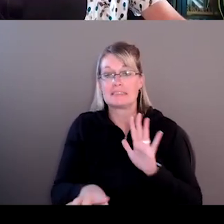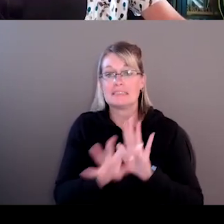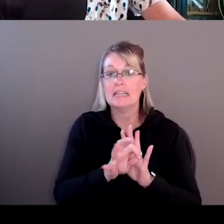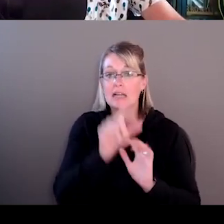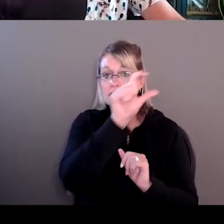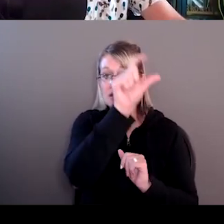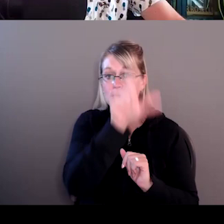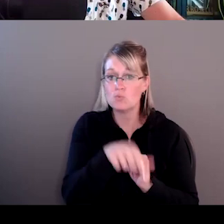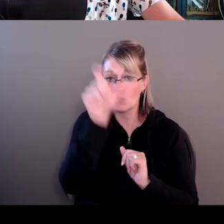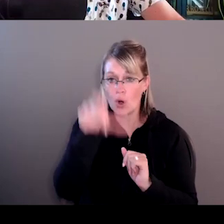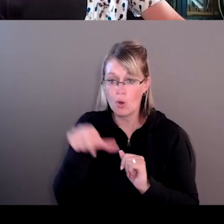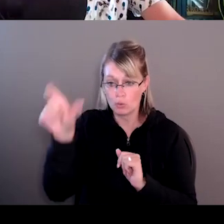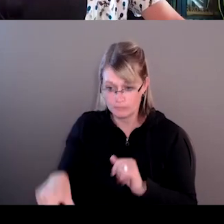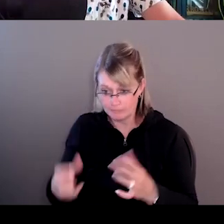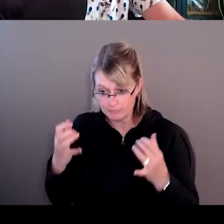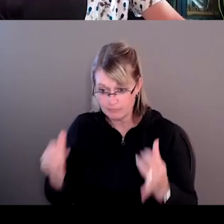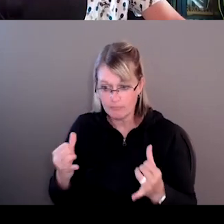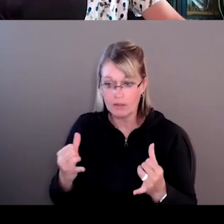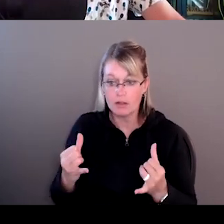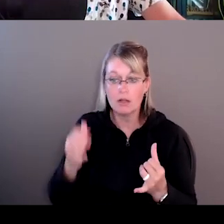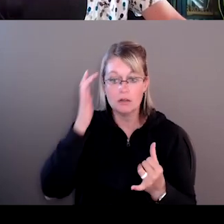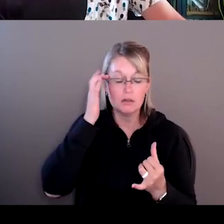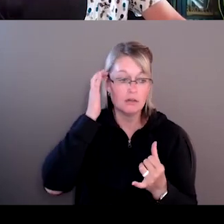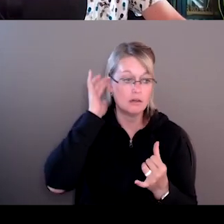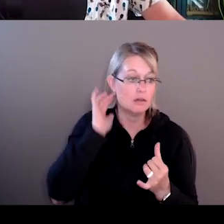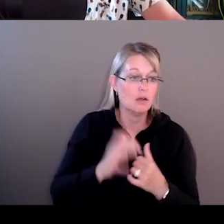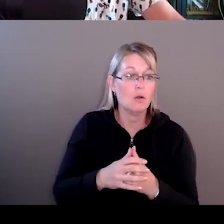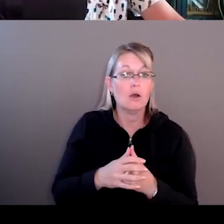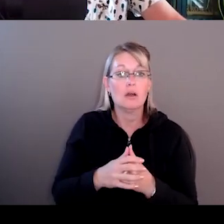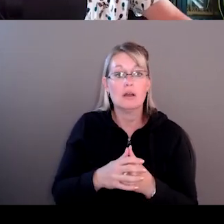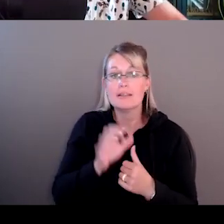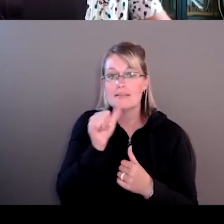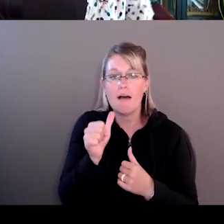label element is giving users a larger hit area but is also not uncommon for those who